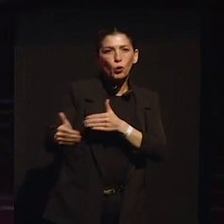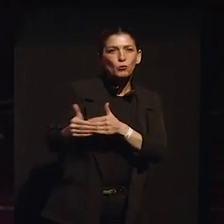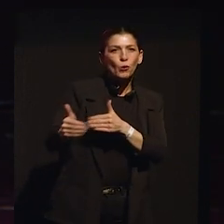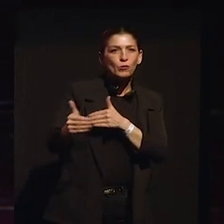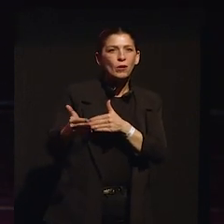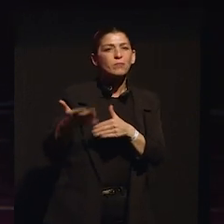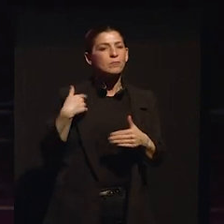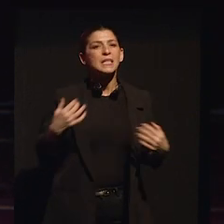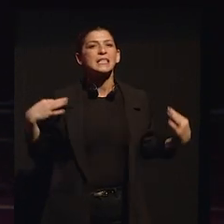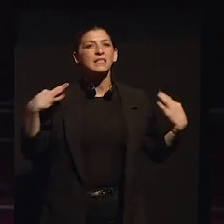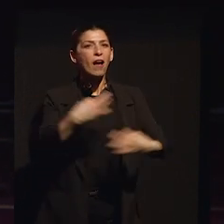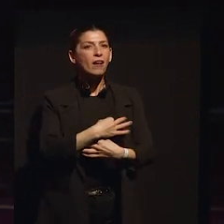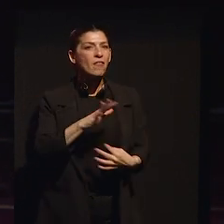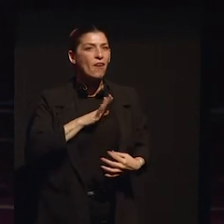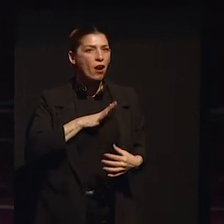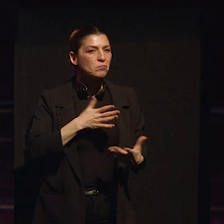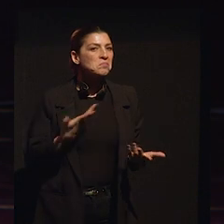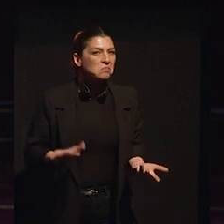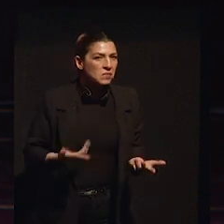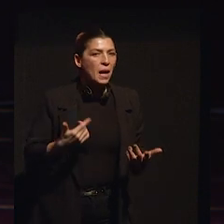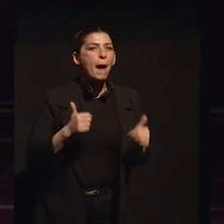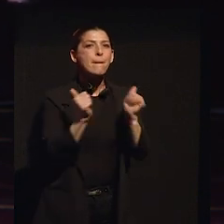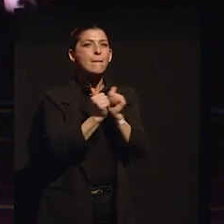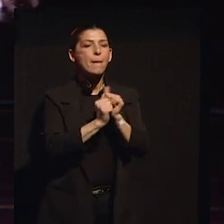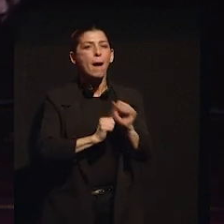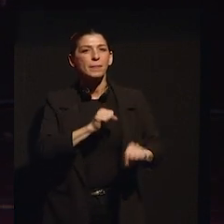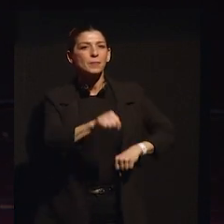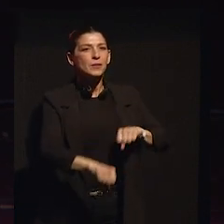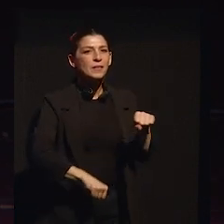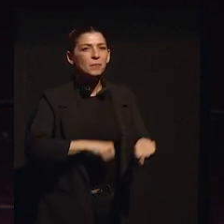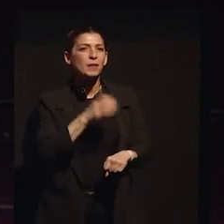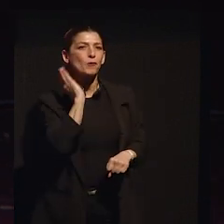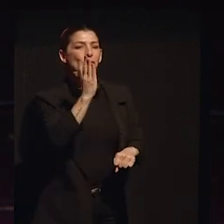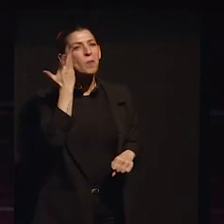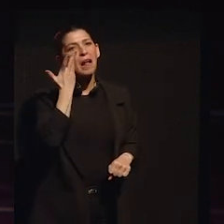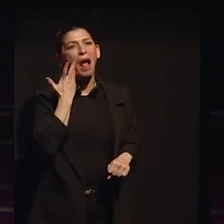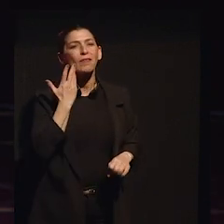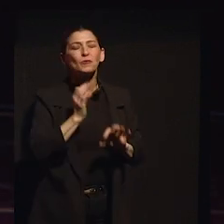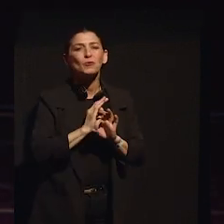social distance in our lives. Bicycle always had social distance. Even with social distance, we are at a space where we respect each other,